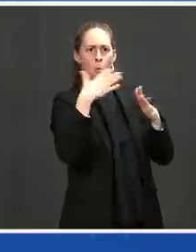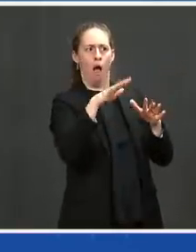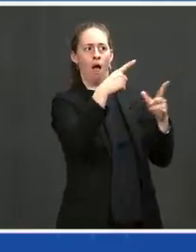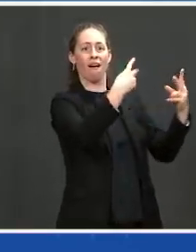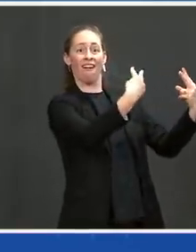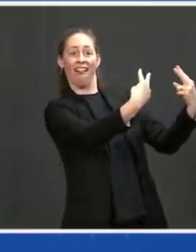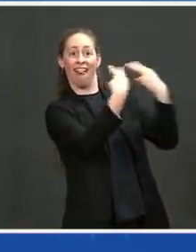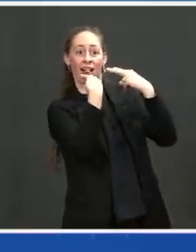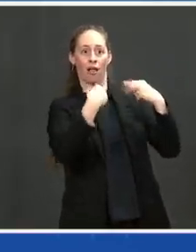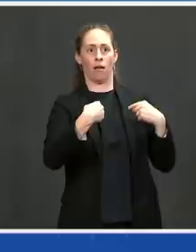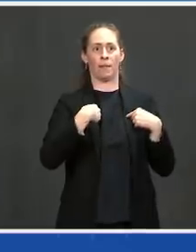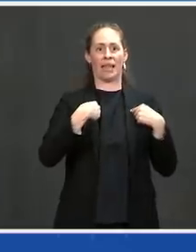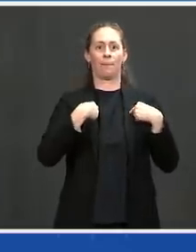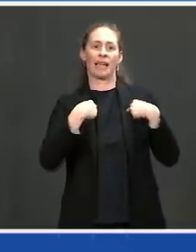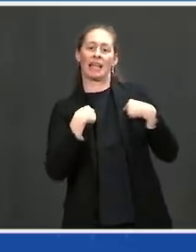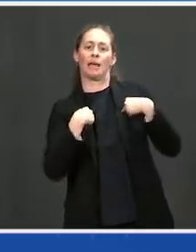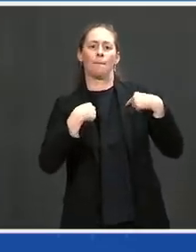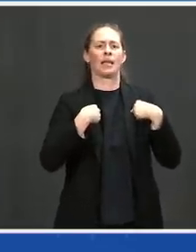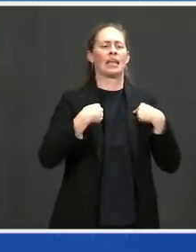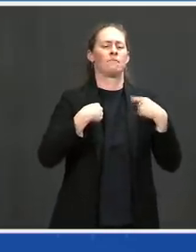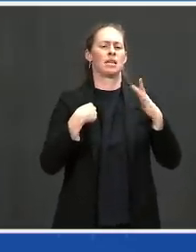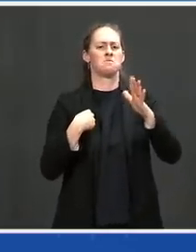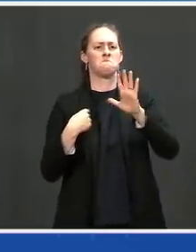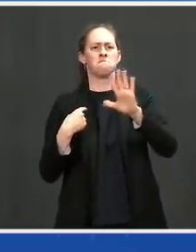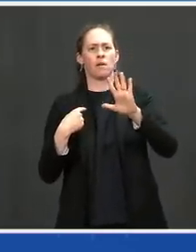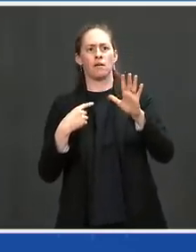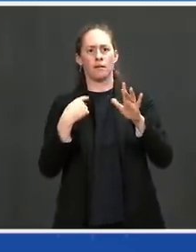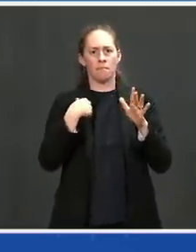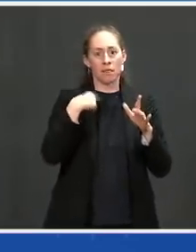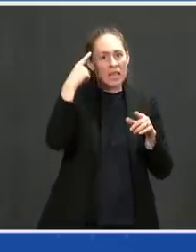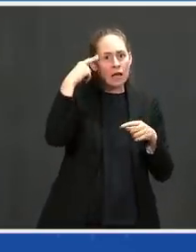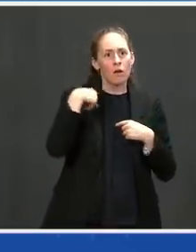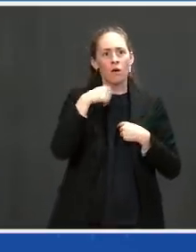bringing all of the Secret Service and everybody with me to get in the way.